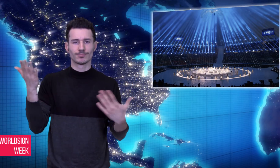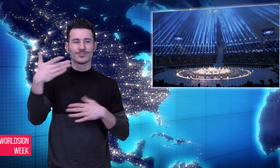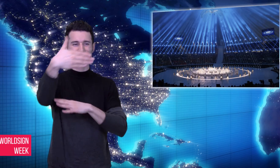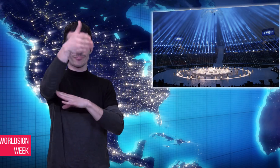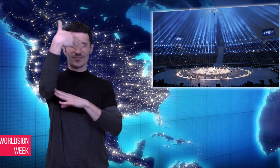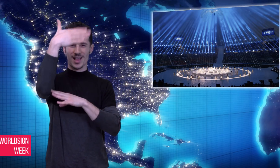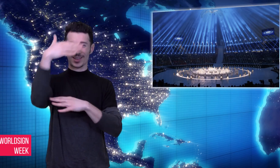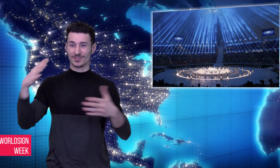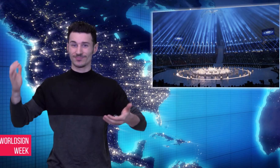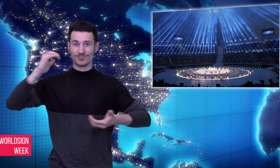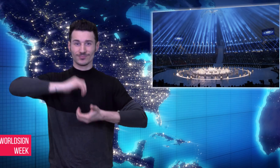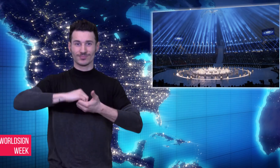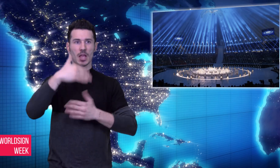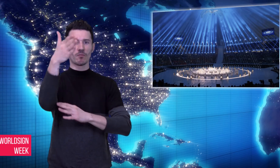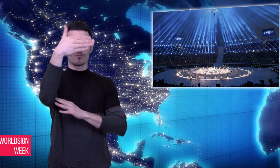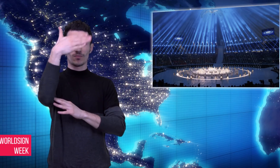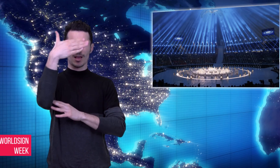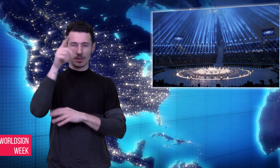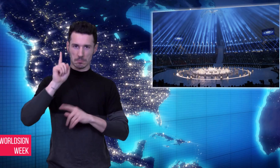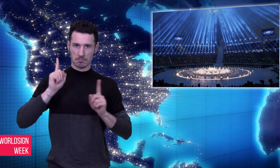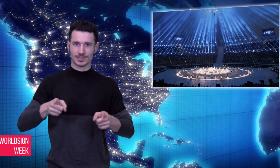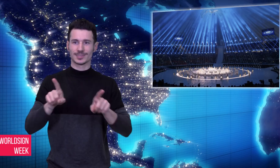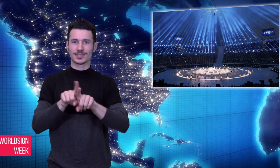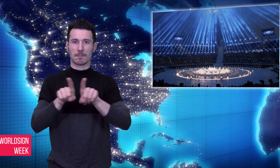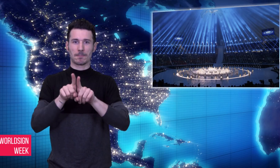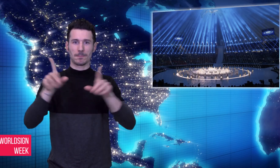Asiatic black bear, not the white tiger